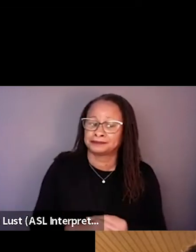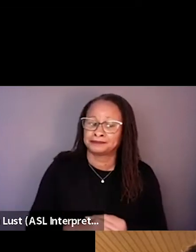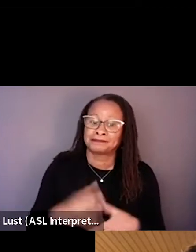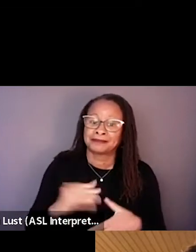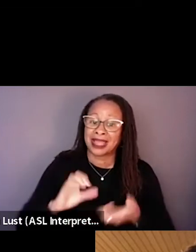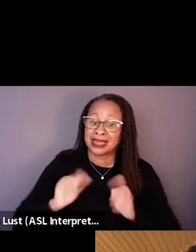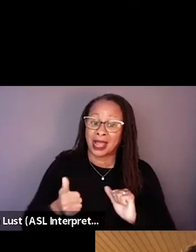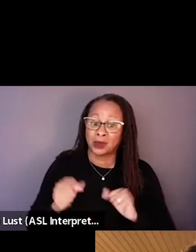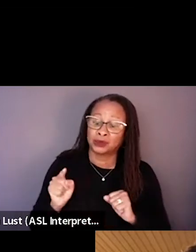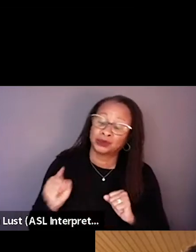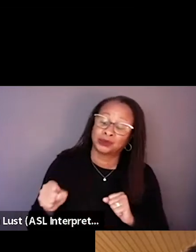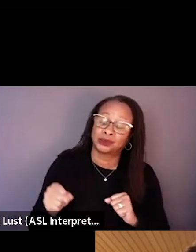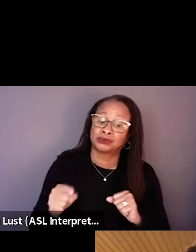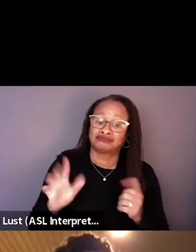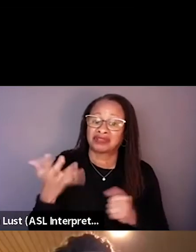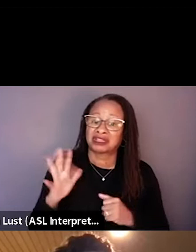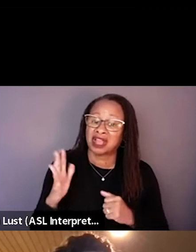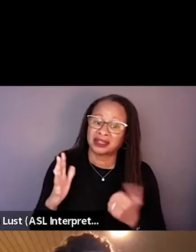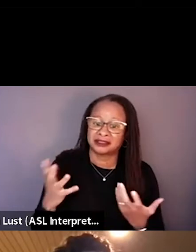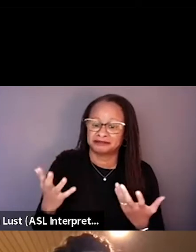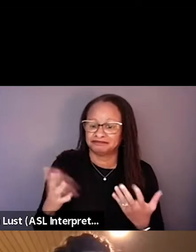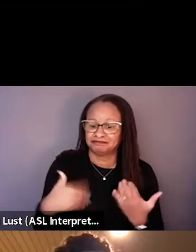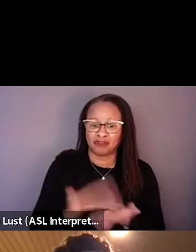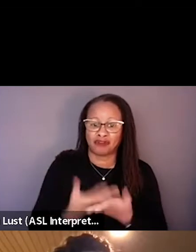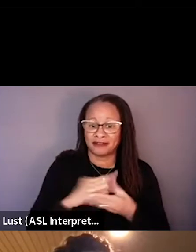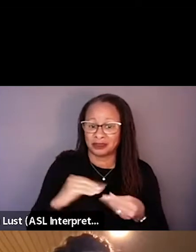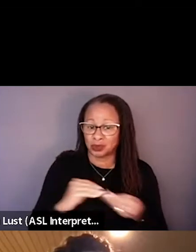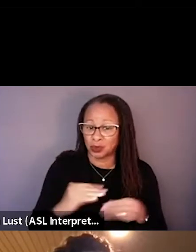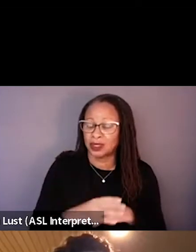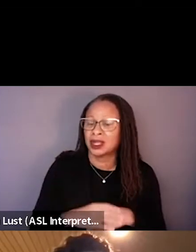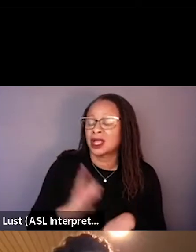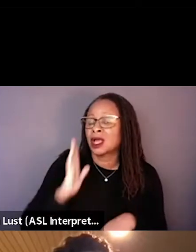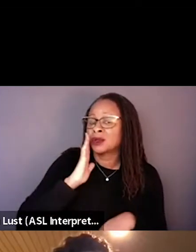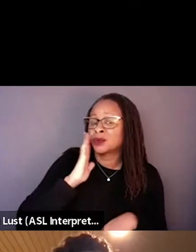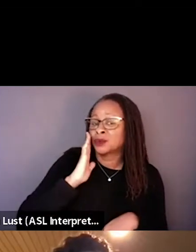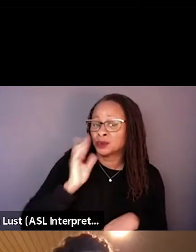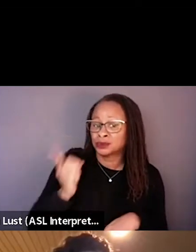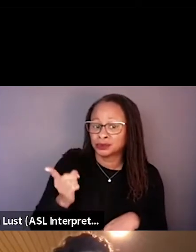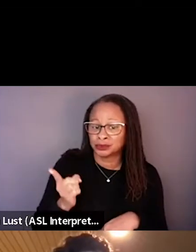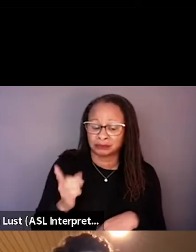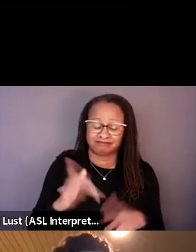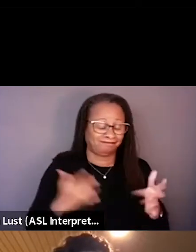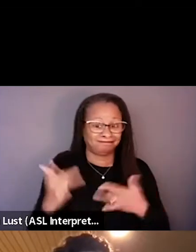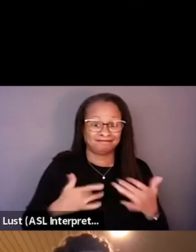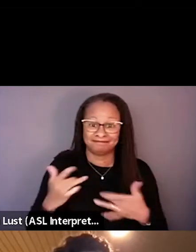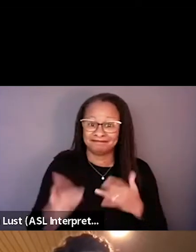you kind of came to the story. I know you were, you were excited to find the band